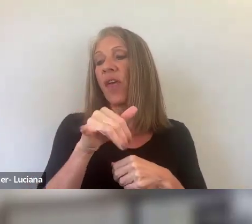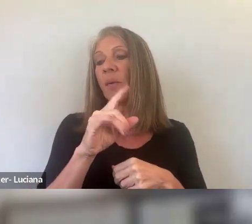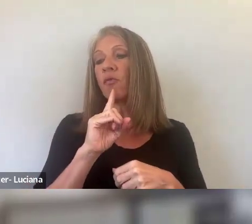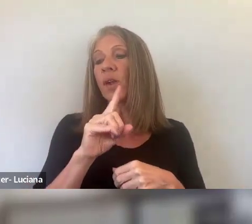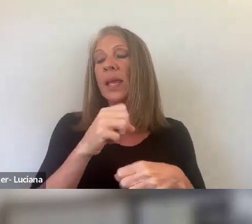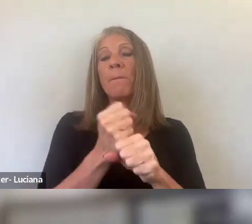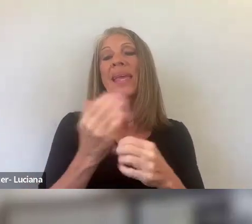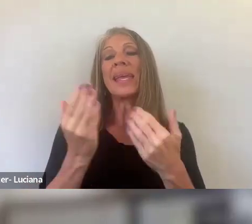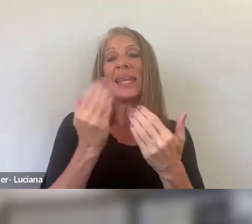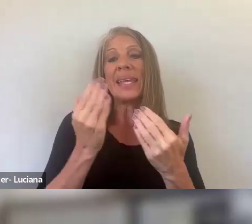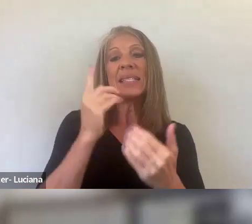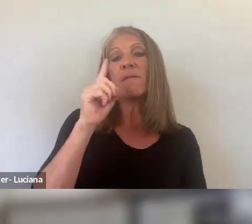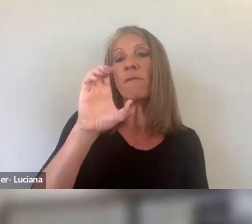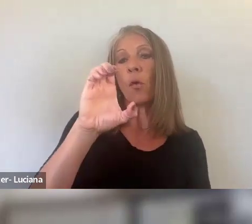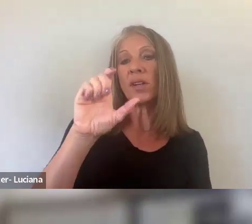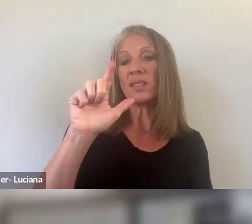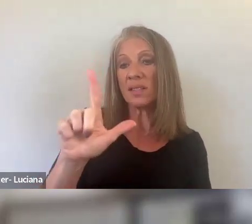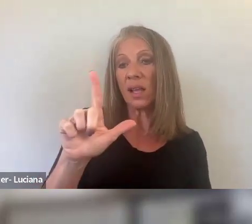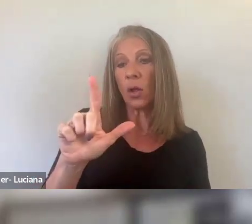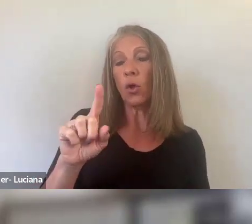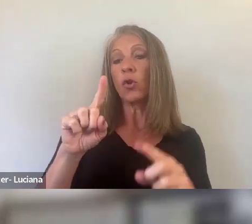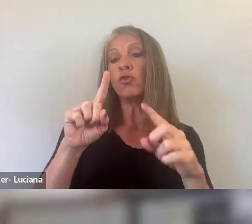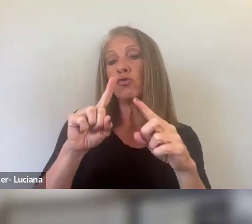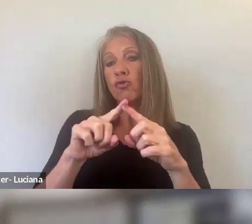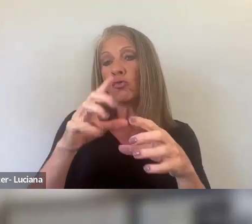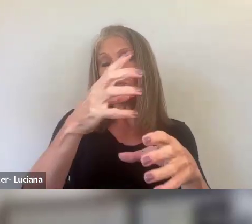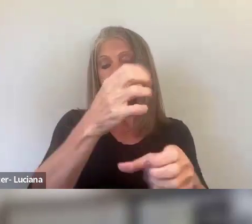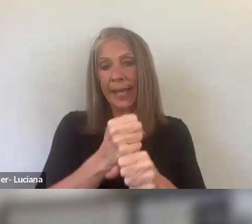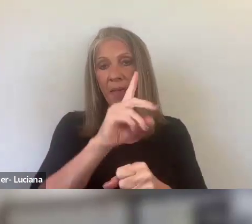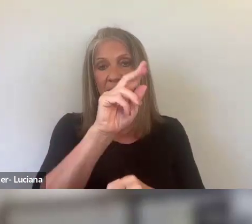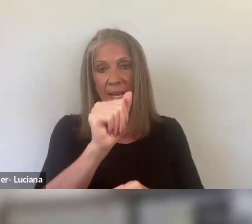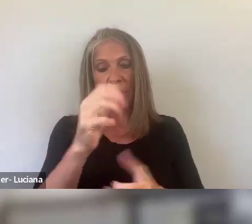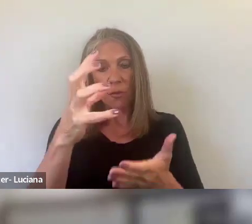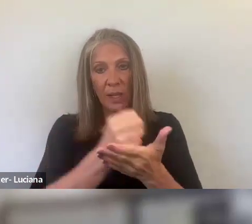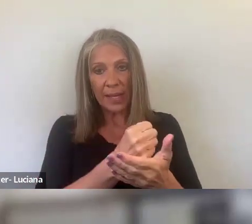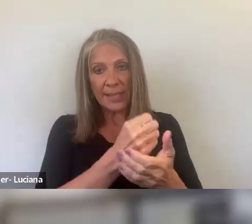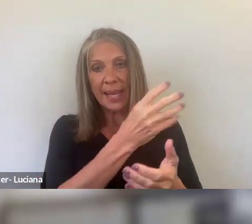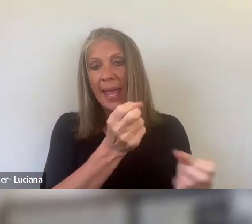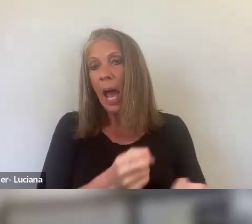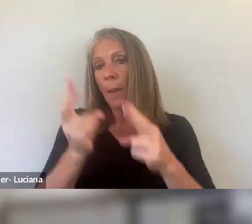easy for CILs to take the data they are already collecting and updated into the system so it is